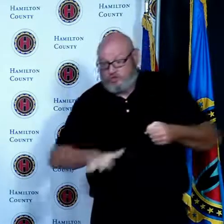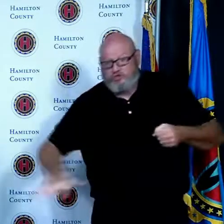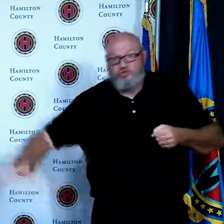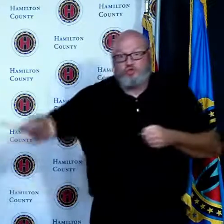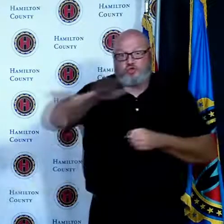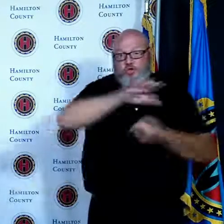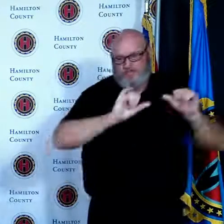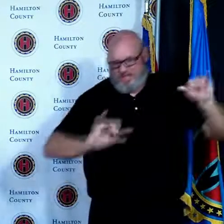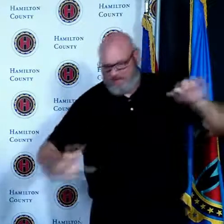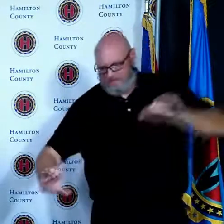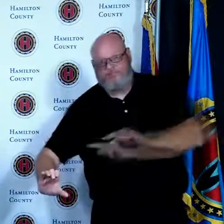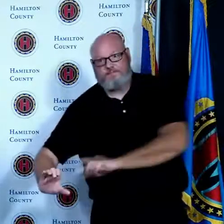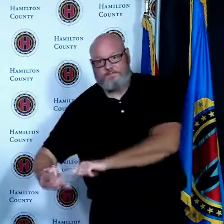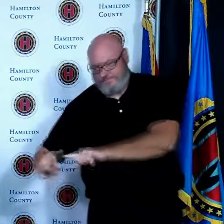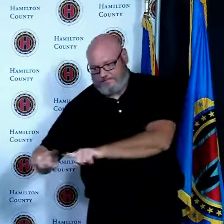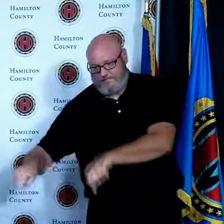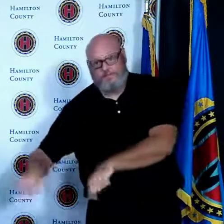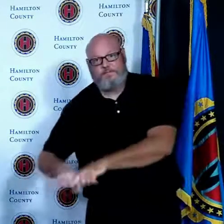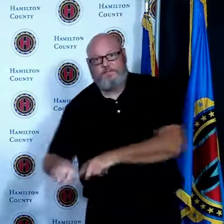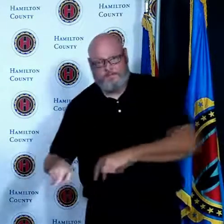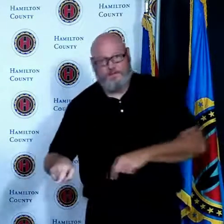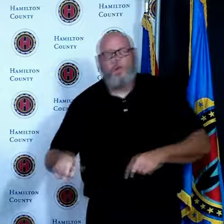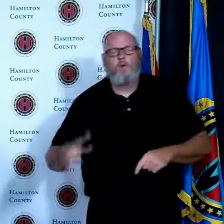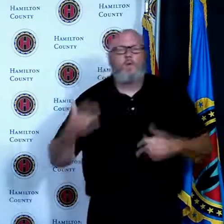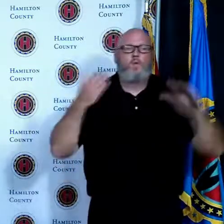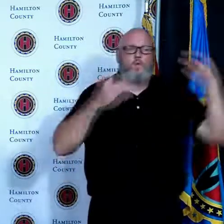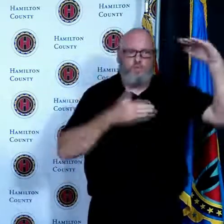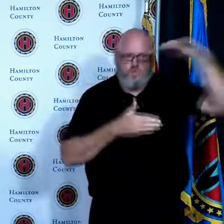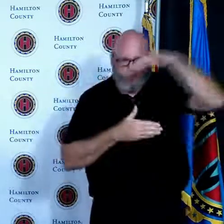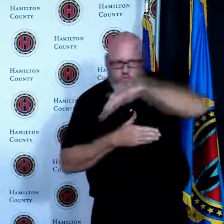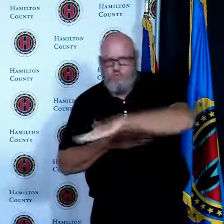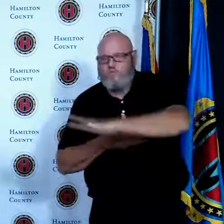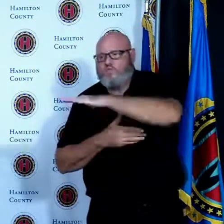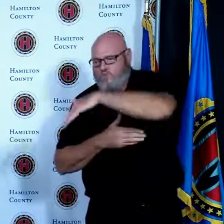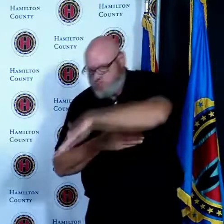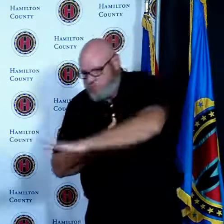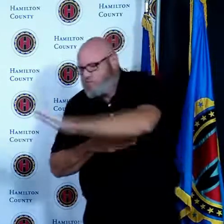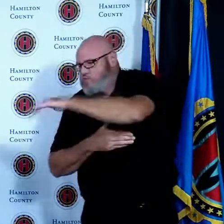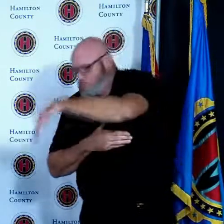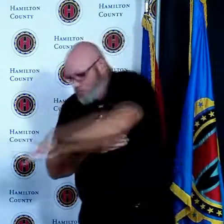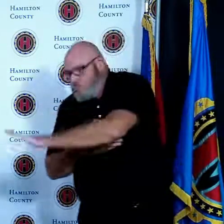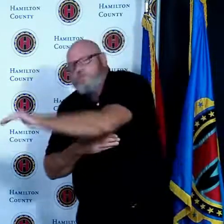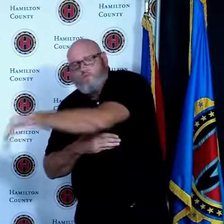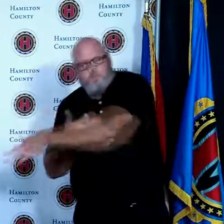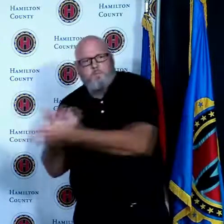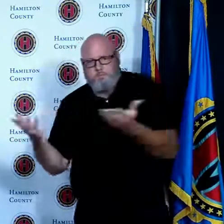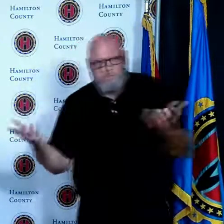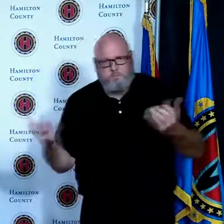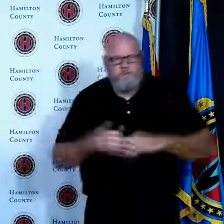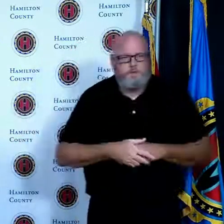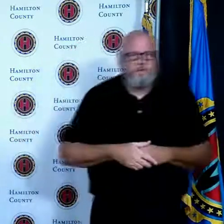have been trending down over the last week generally speaking in addition intensive care unit admissions for the region continue to be